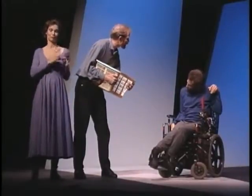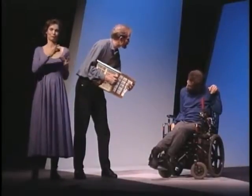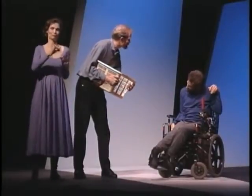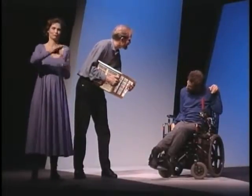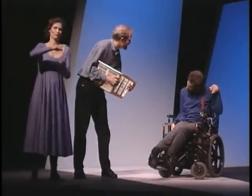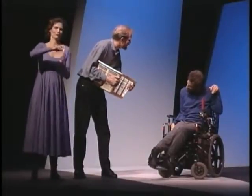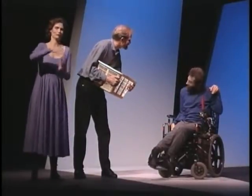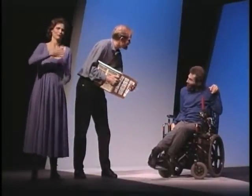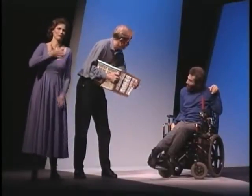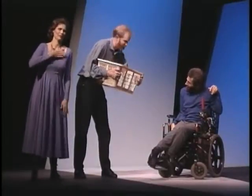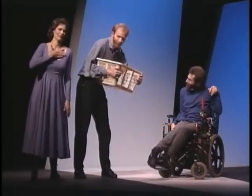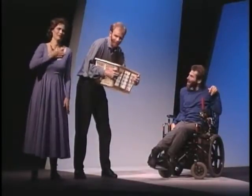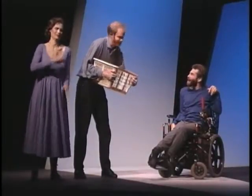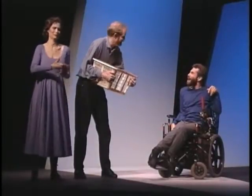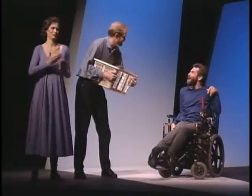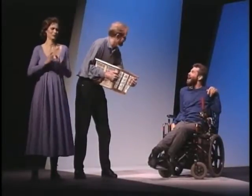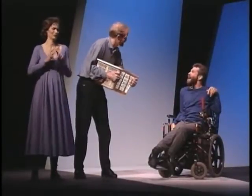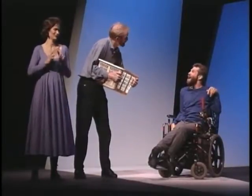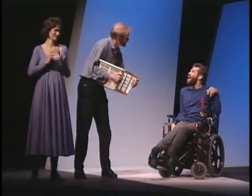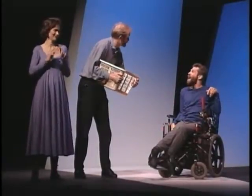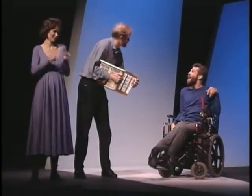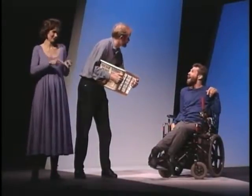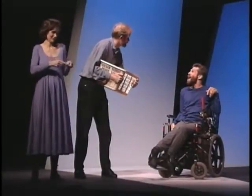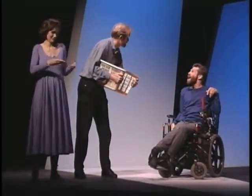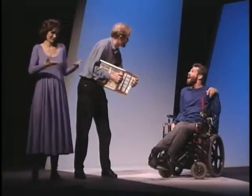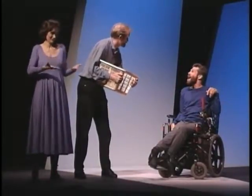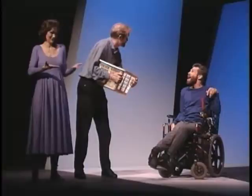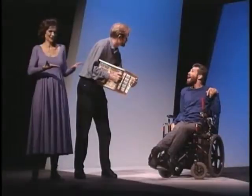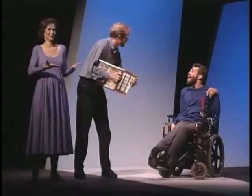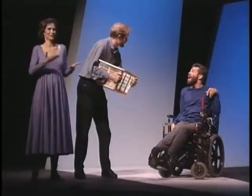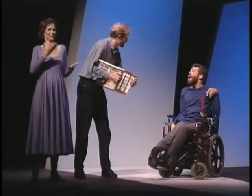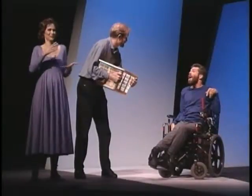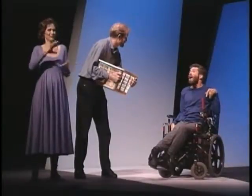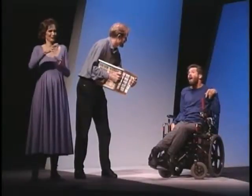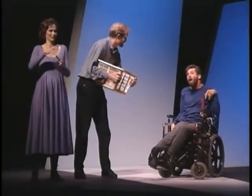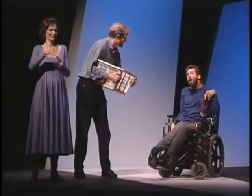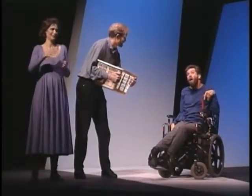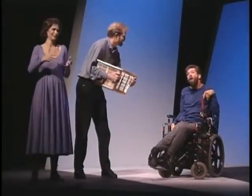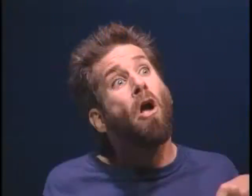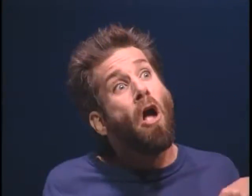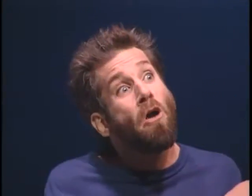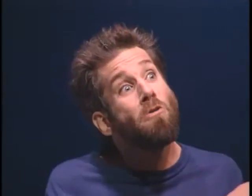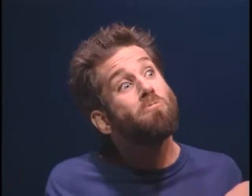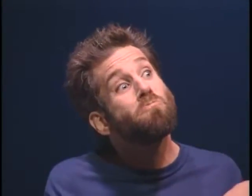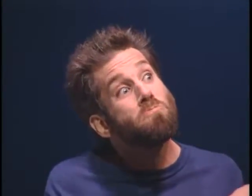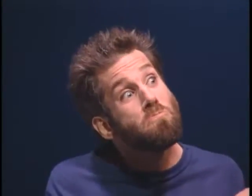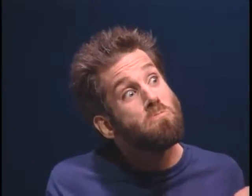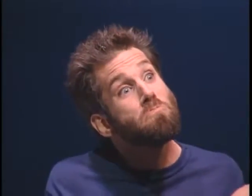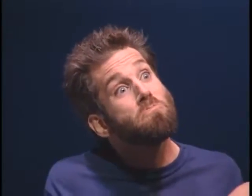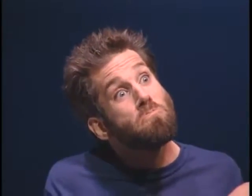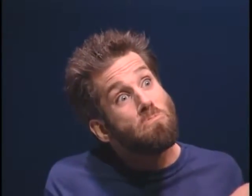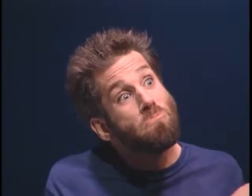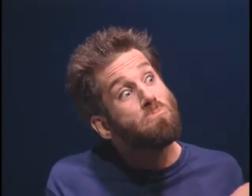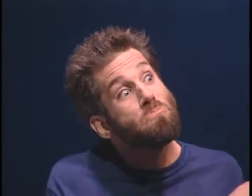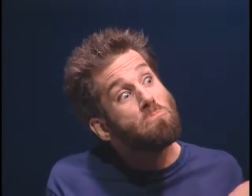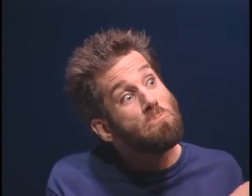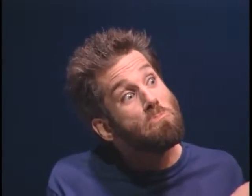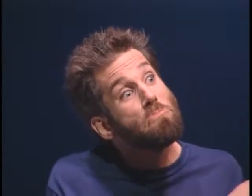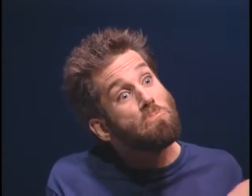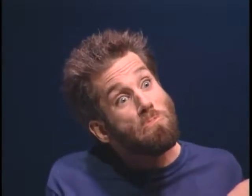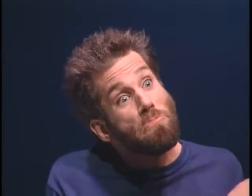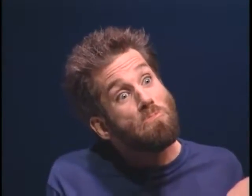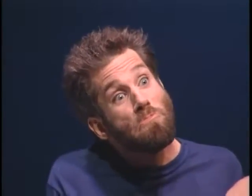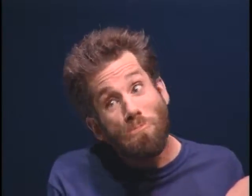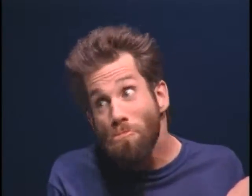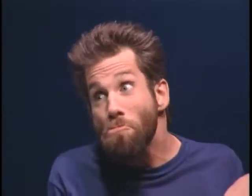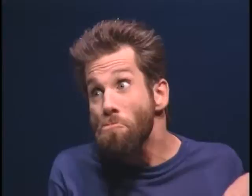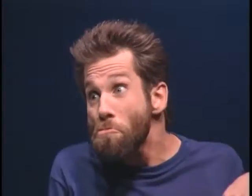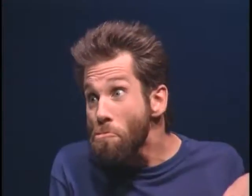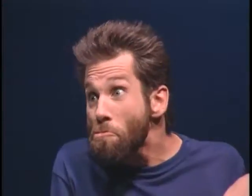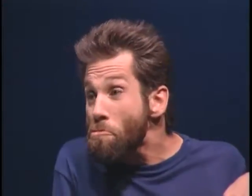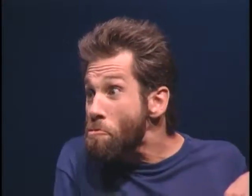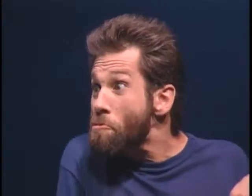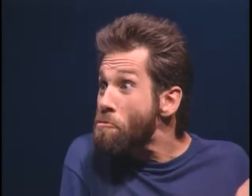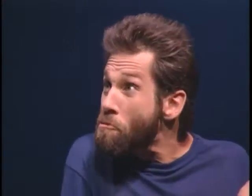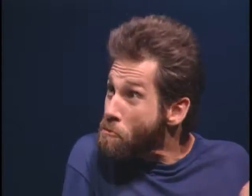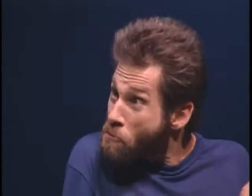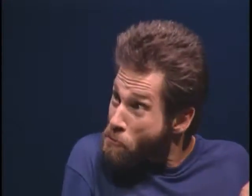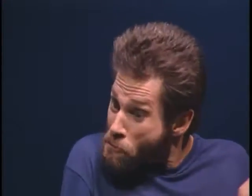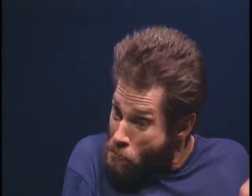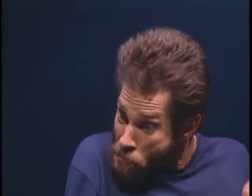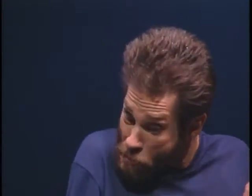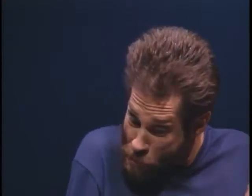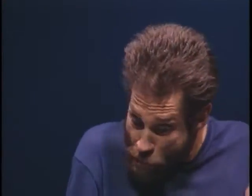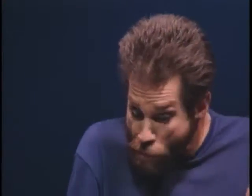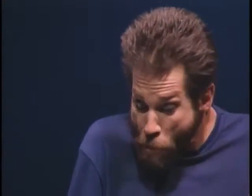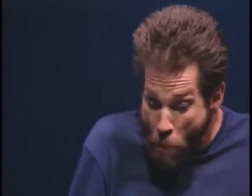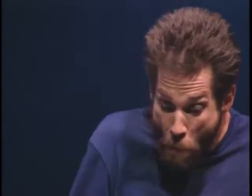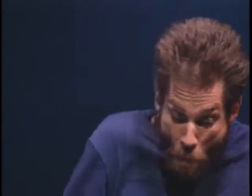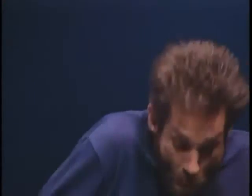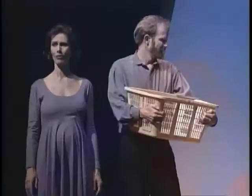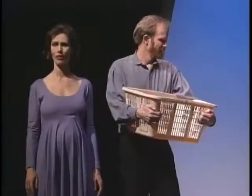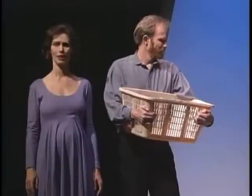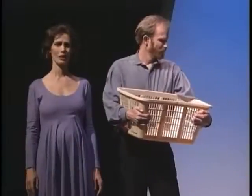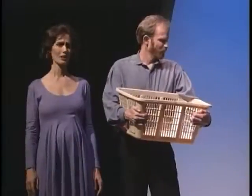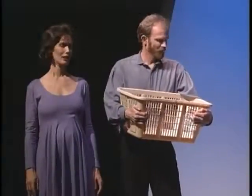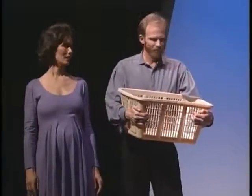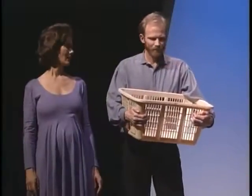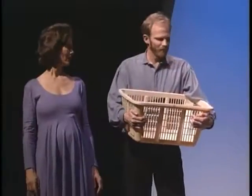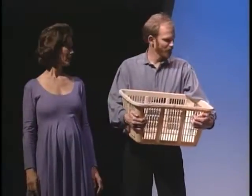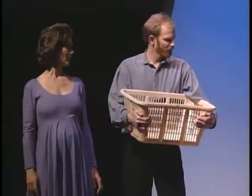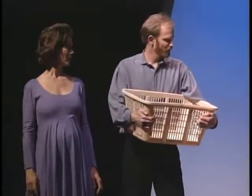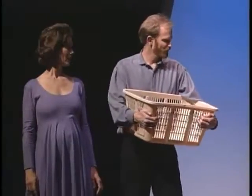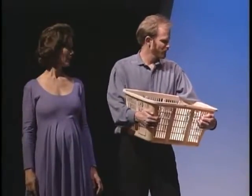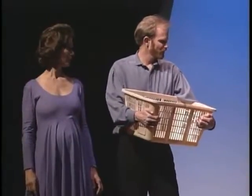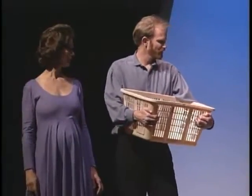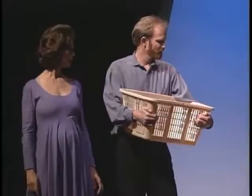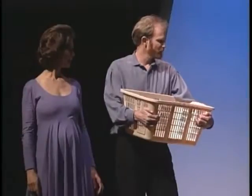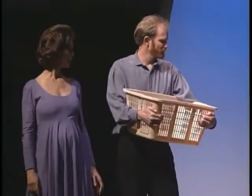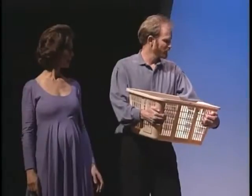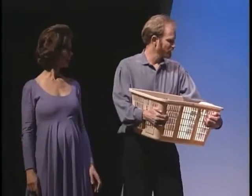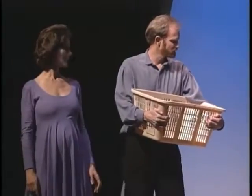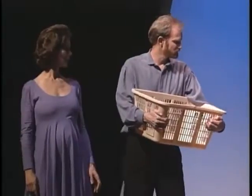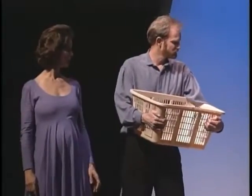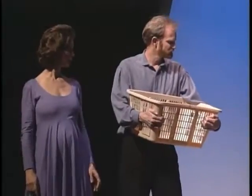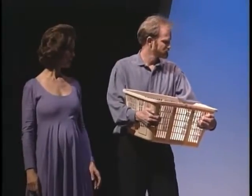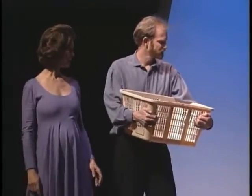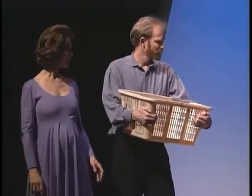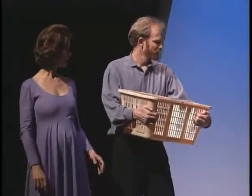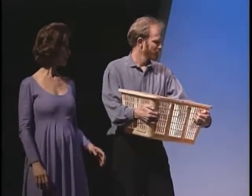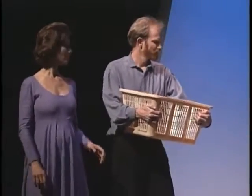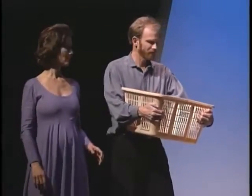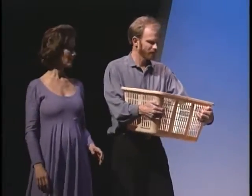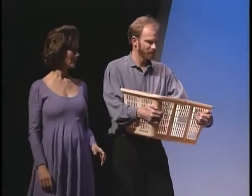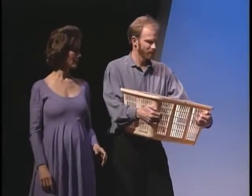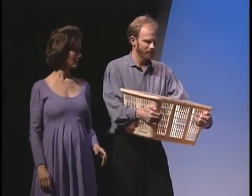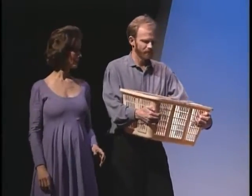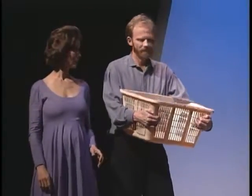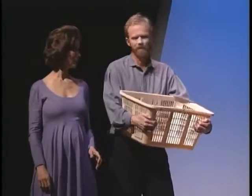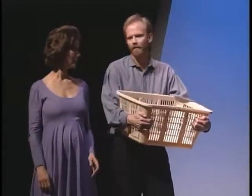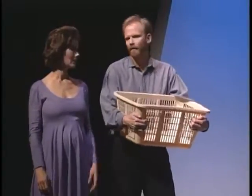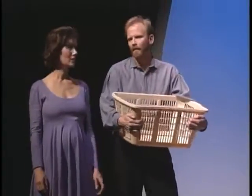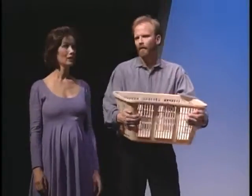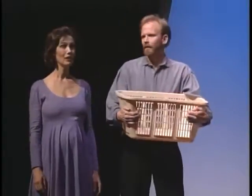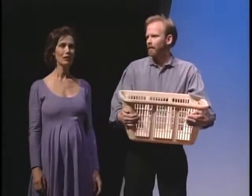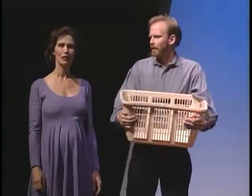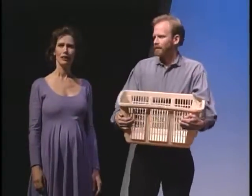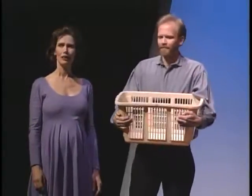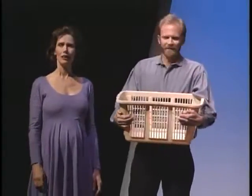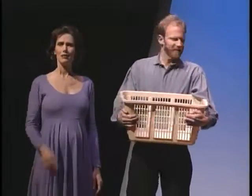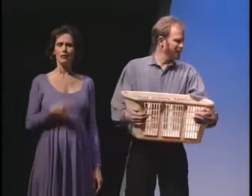yeah before I get coming here to do my laundry yeah oh you well you get any